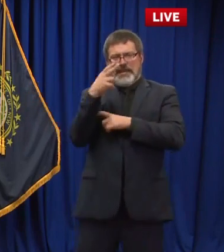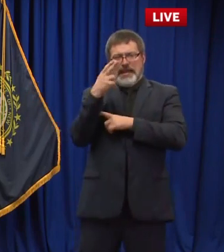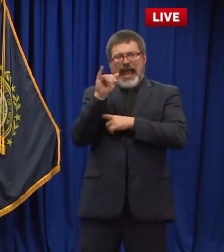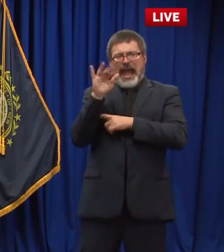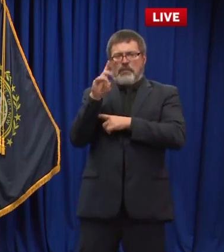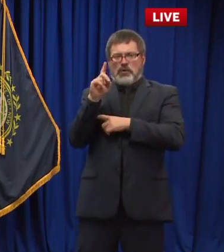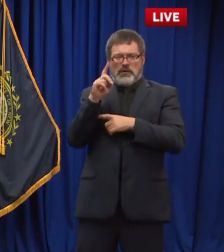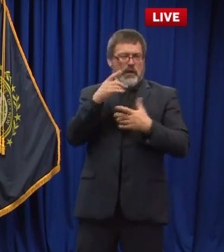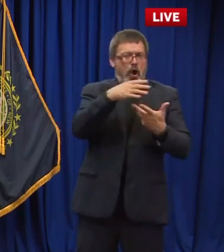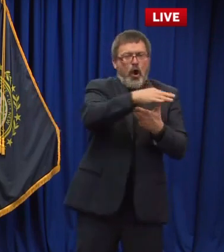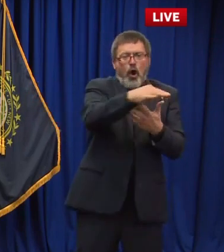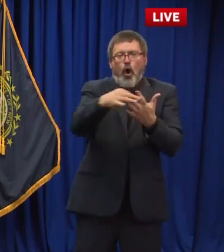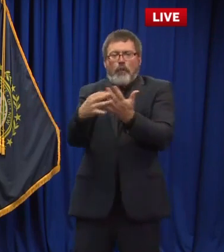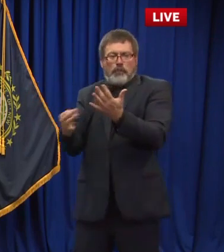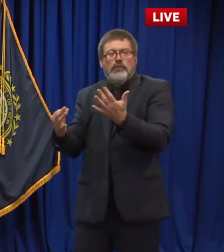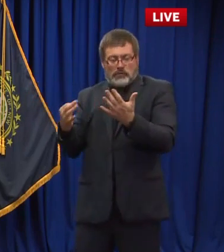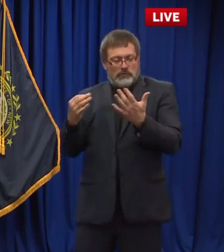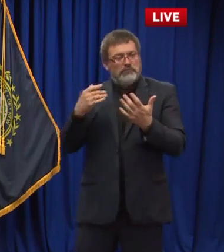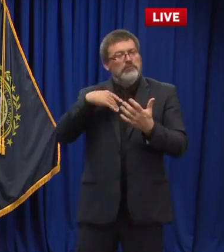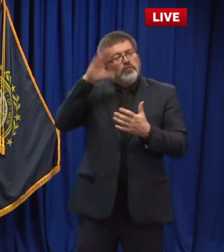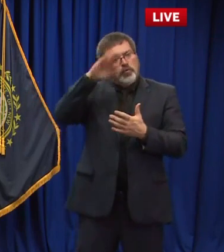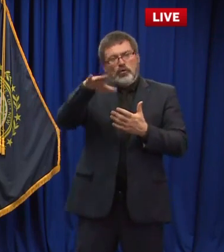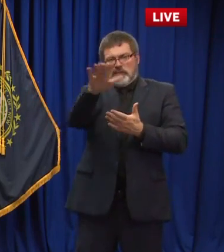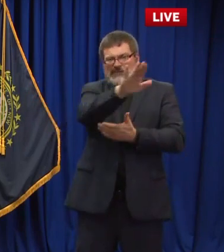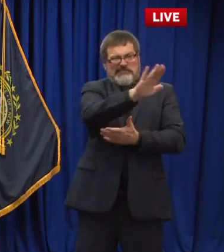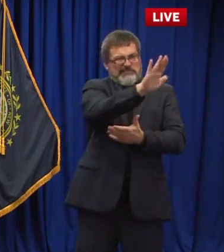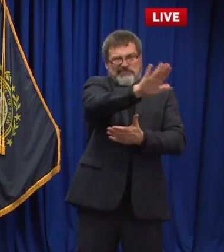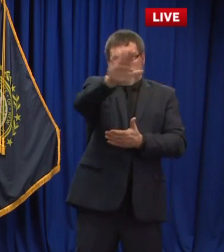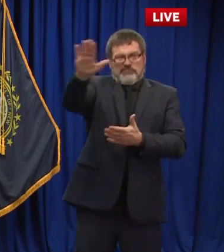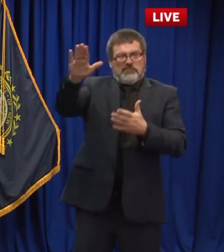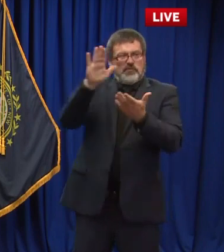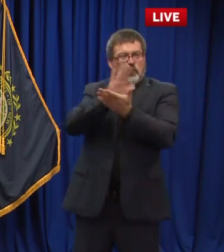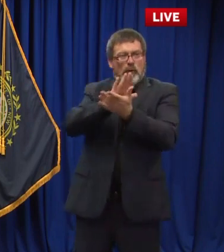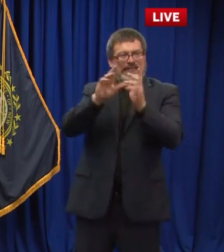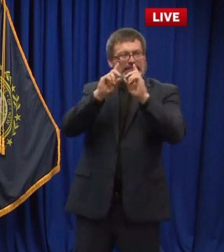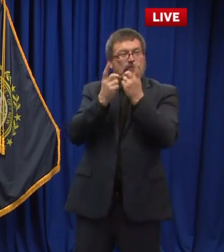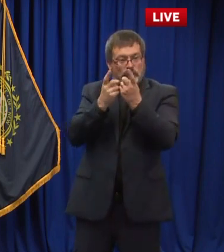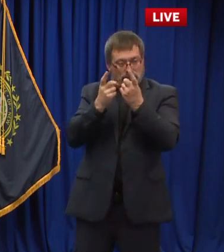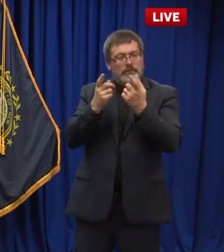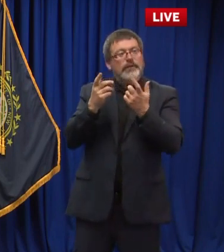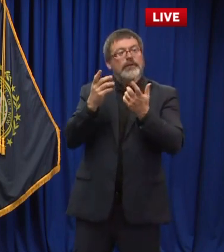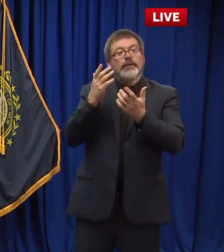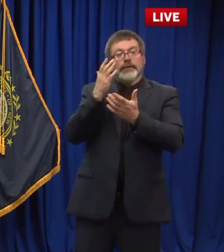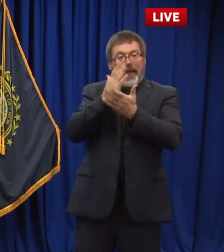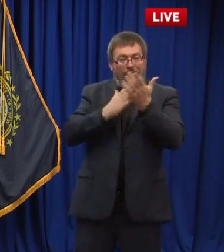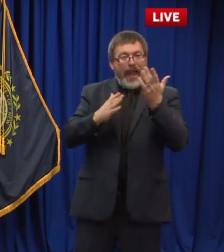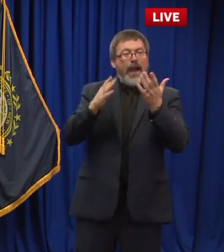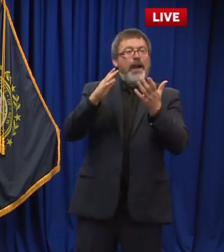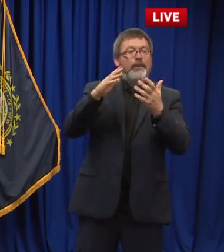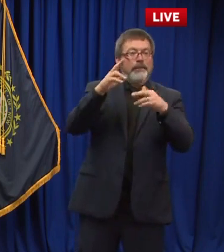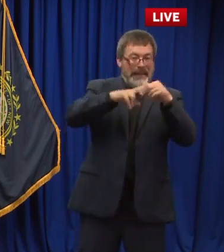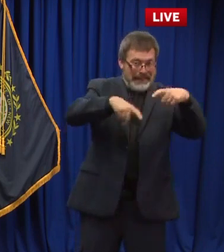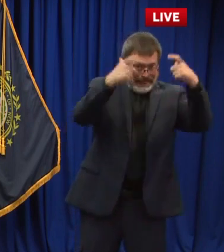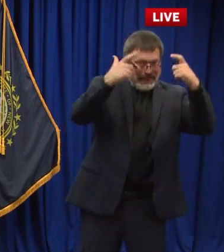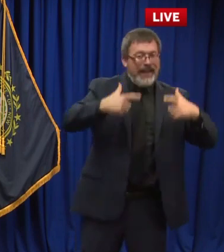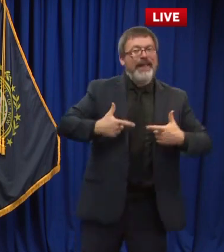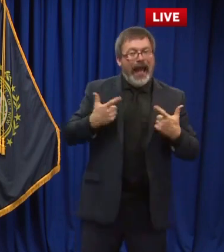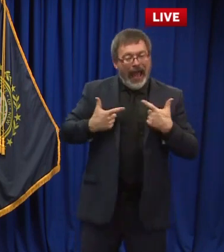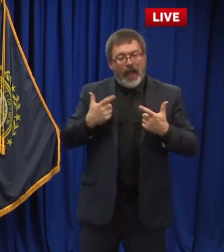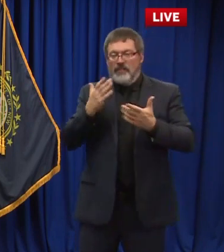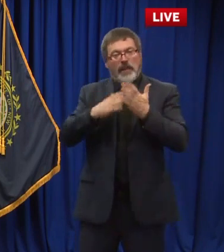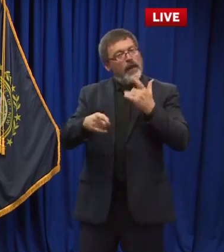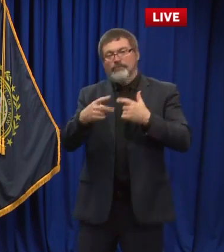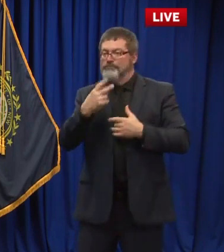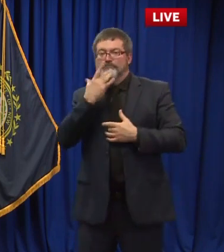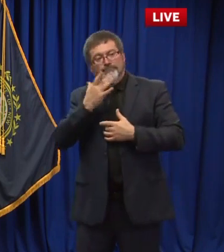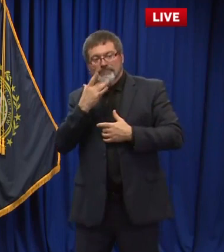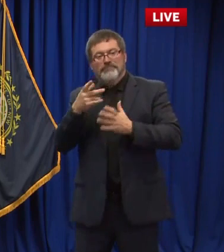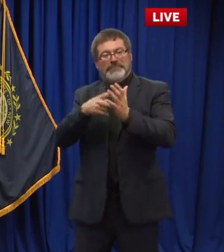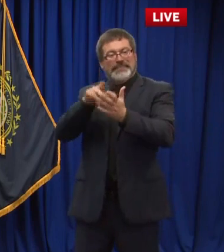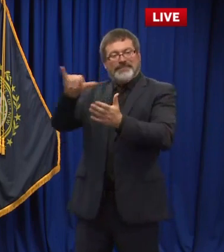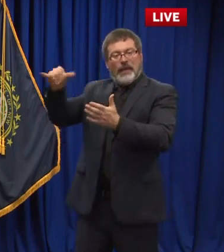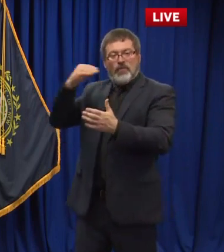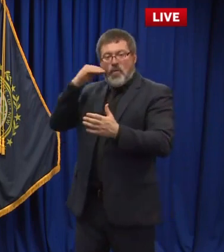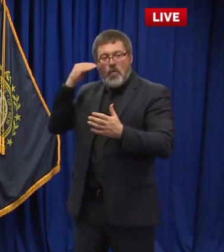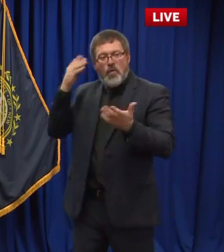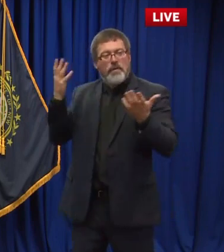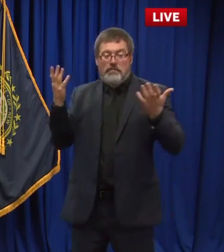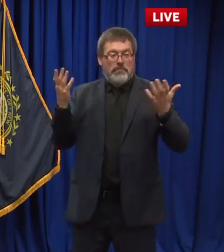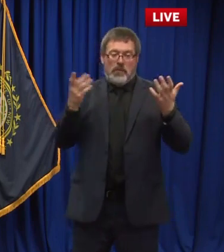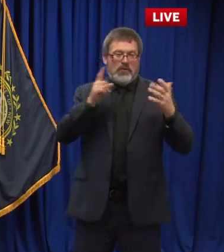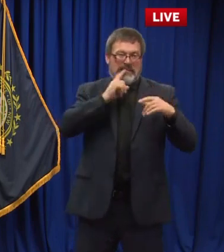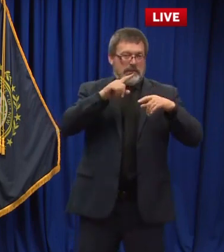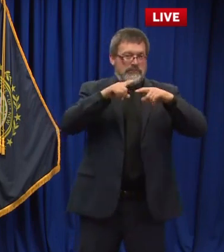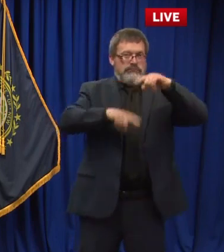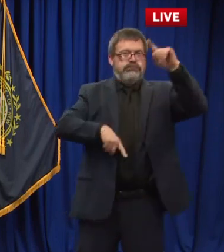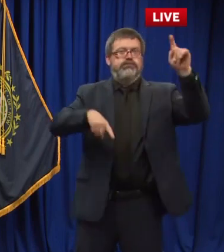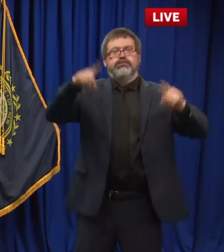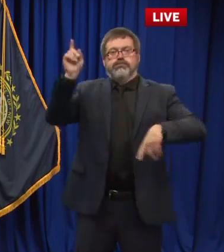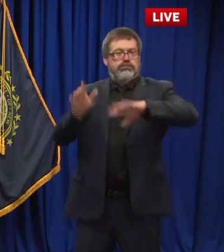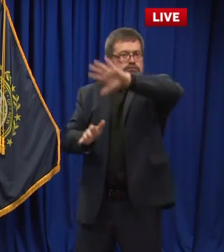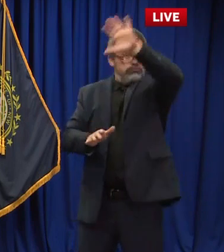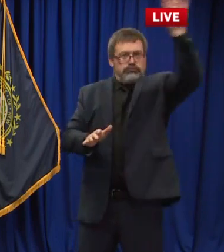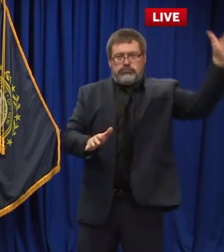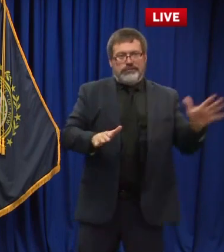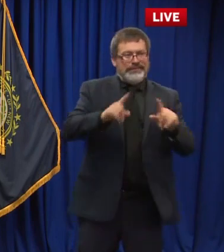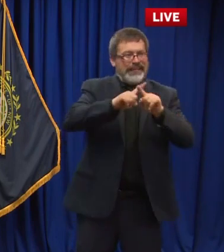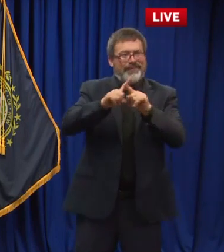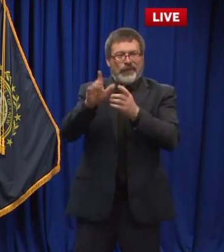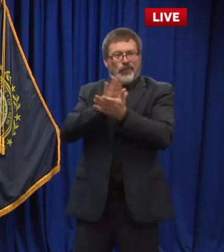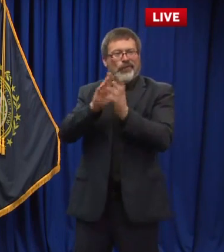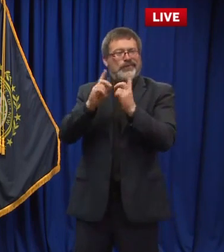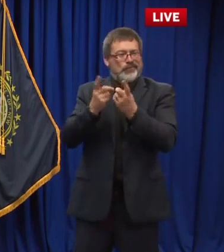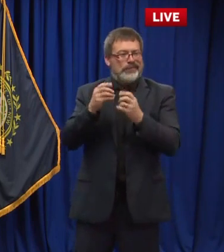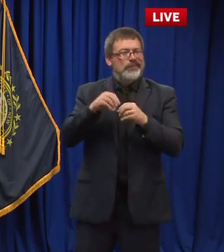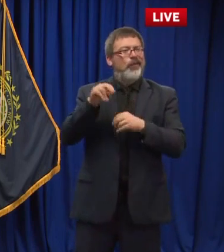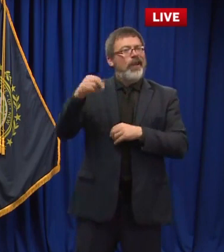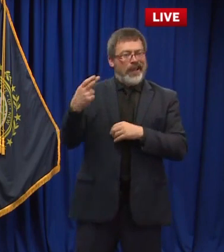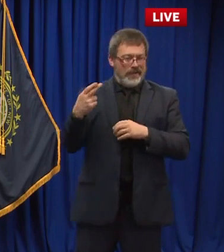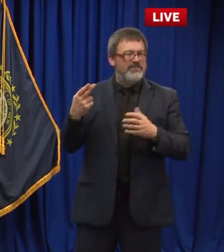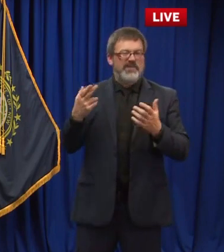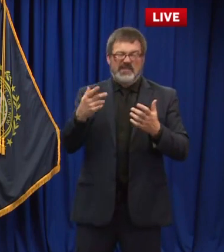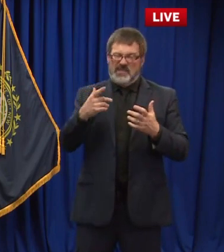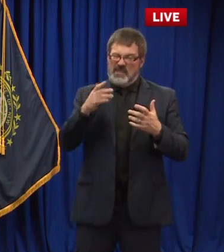ENVIRONMENT ARE PROTOCOLS FOR WHAT WE ARE NOW CALLING A HYBRID LEARNING ENVIRONME WHERE PARTS OF THE STUDENTS ARE IN CLASS, MAYBE SOME ARE OUT HOW TEACHERS CAN MANAGE IT AND ADDITIONAL